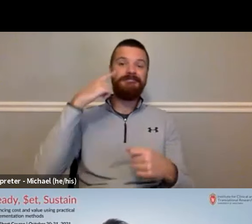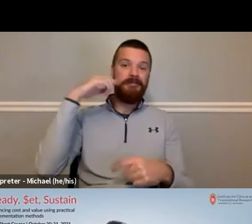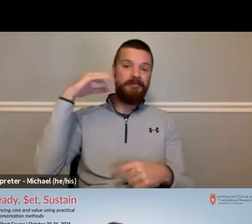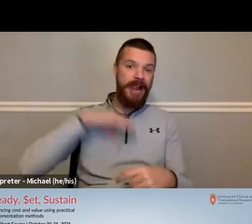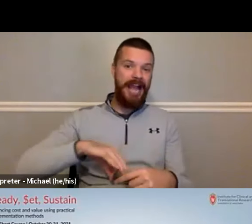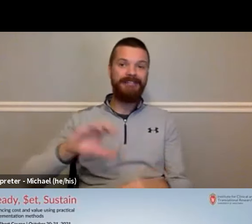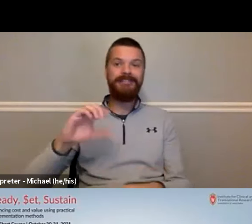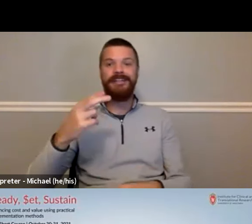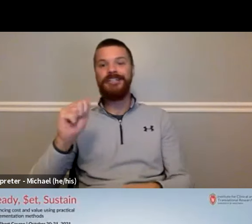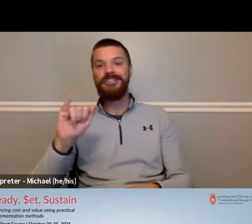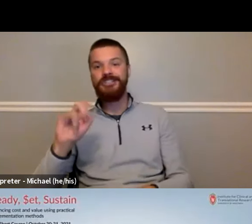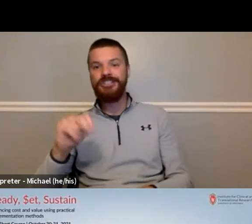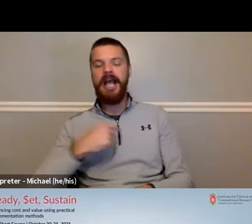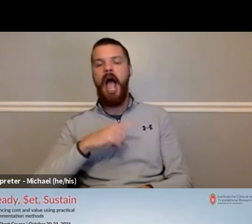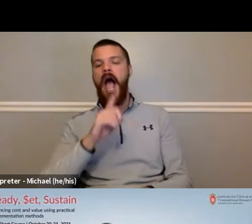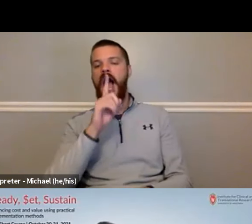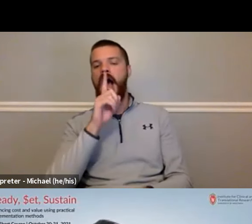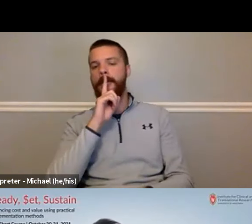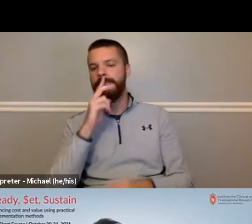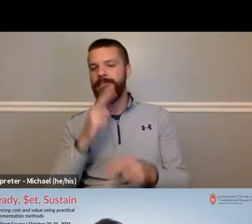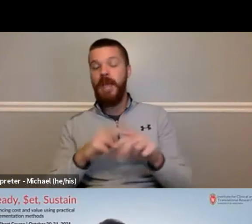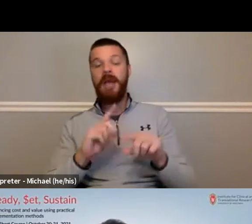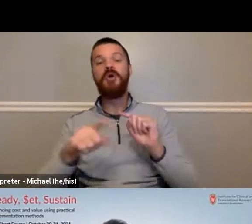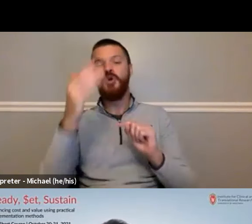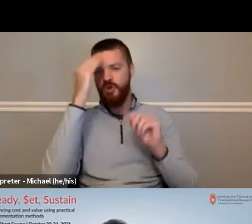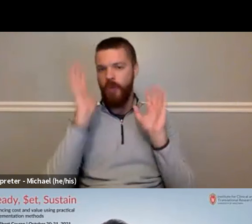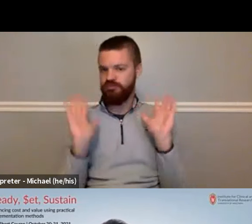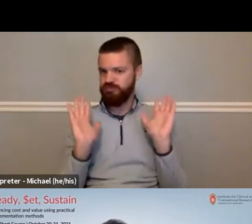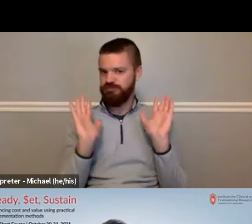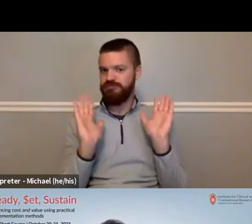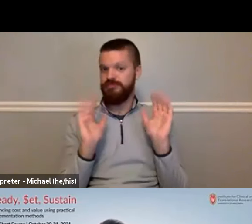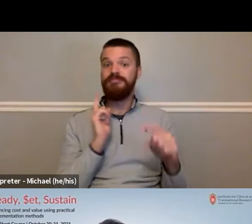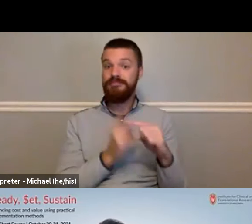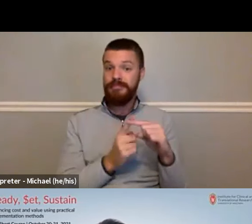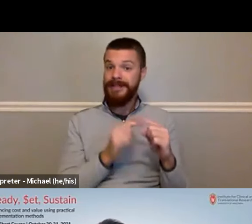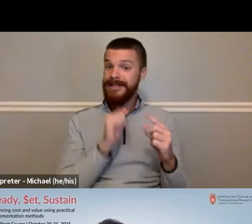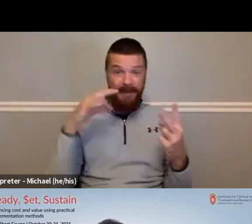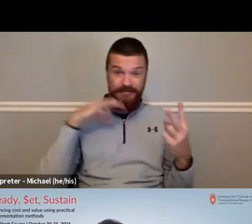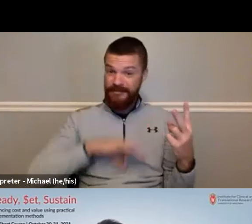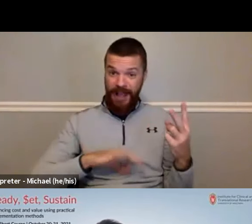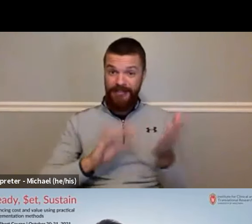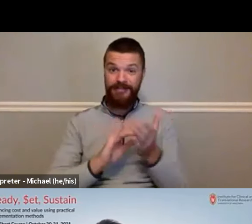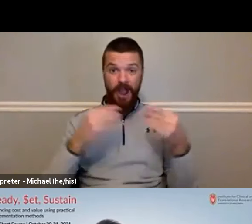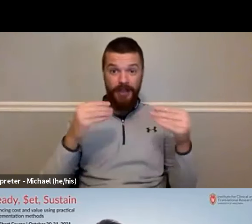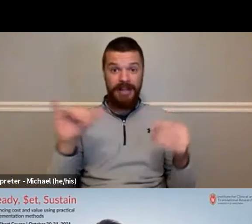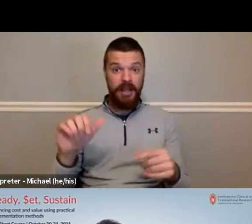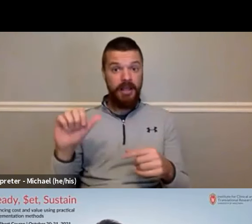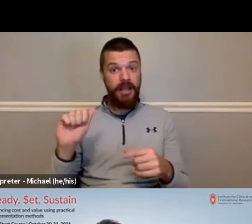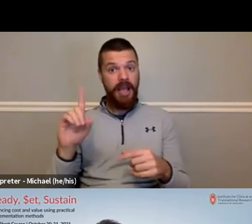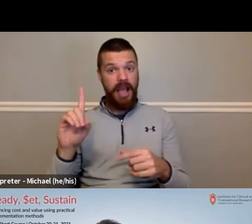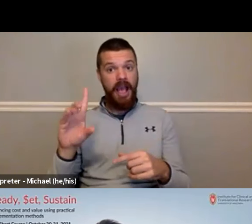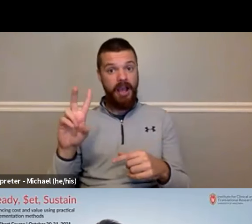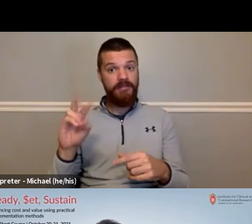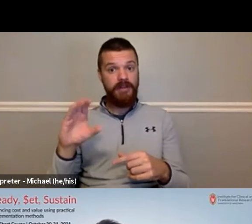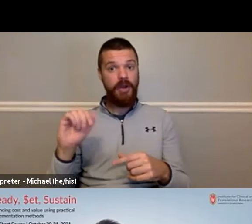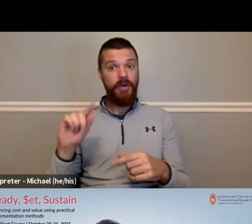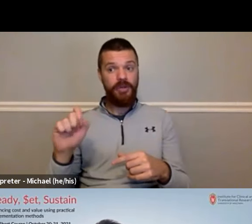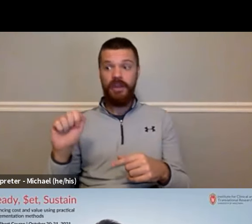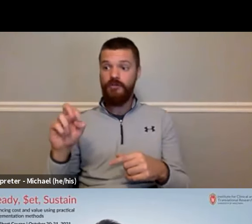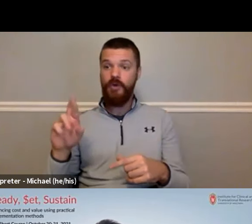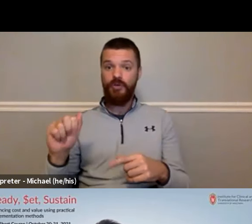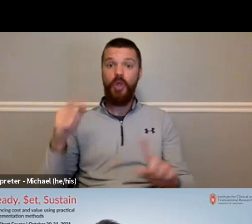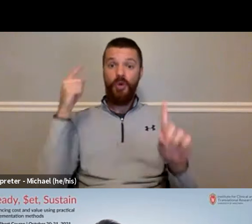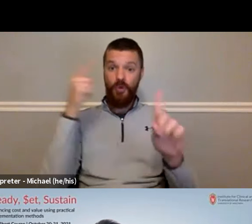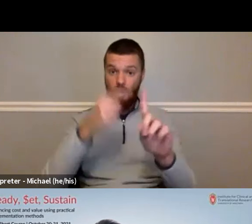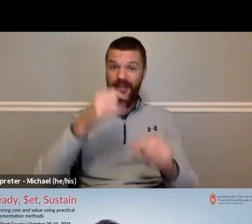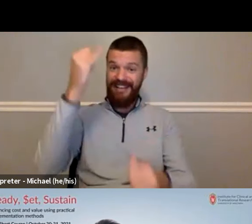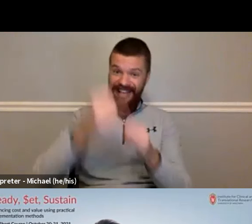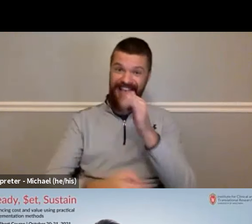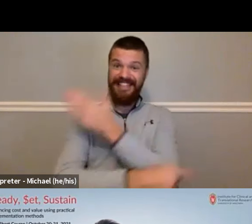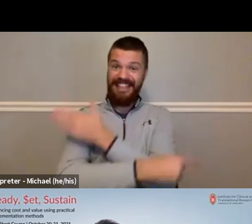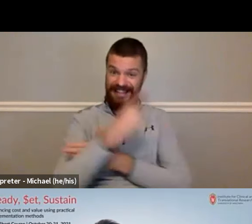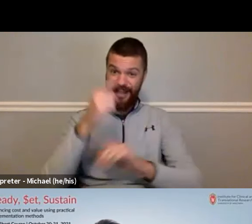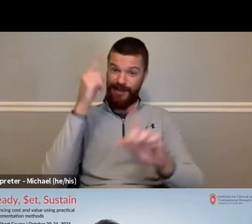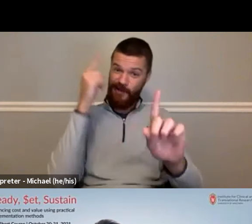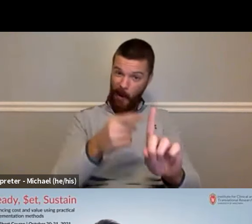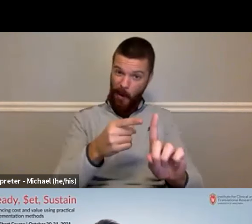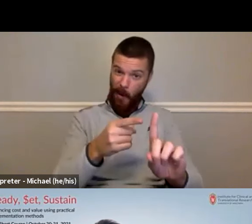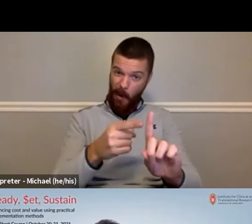Michelle Chui: i'm not going to say, but you know what i'm talking about, as well as nonprofit pharmacies like advocate work I think that's the goal at the end of the day is to push product and.